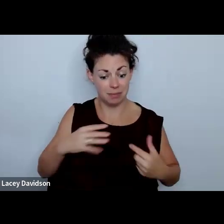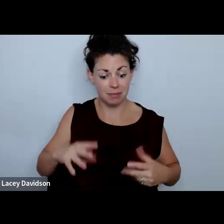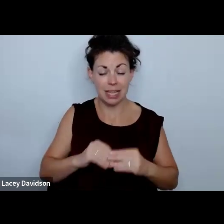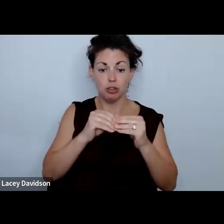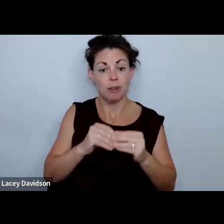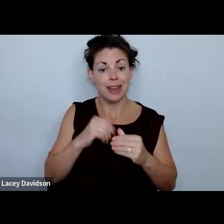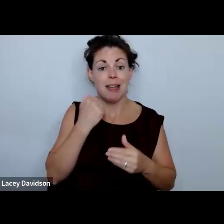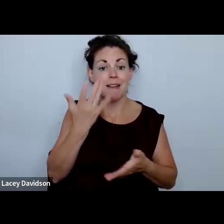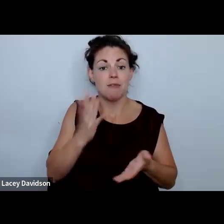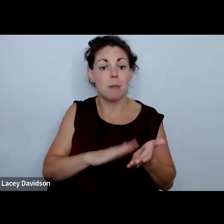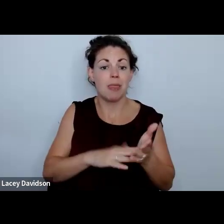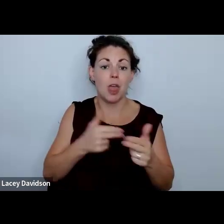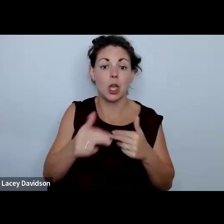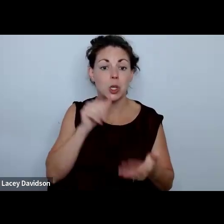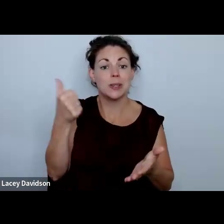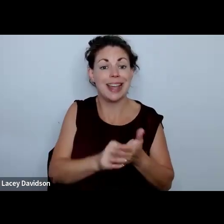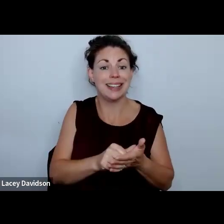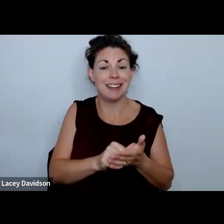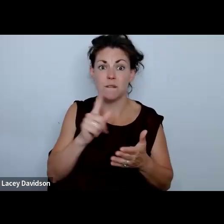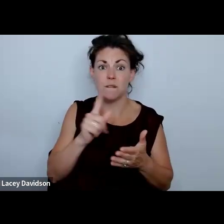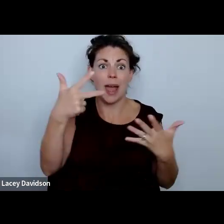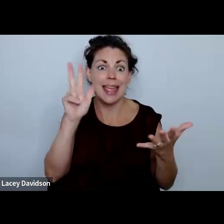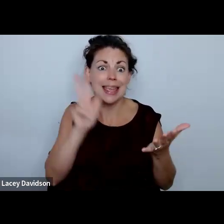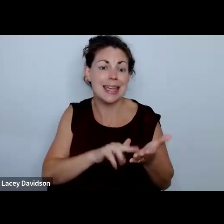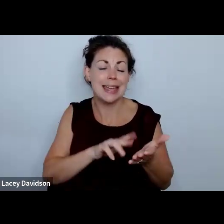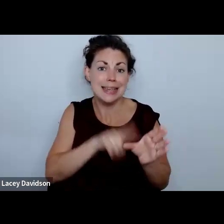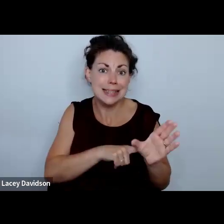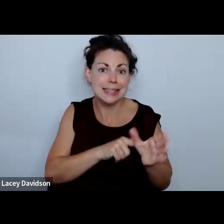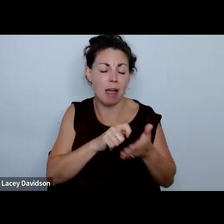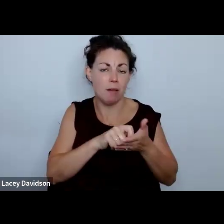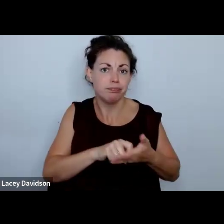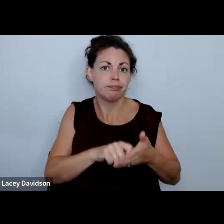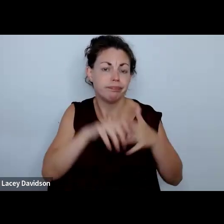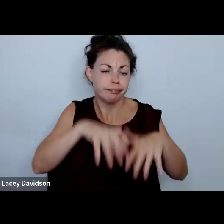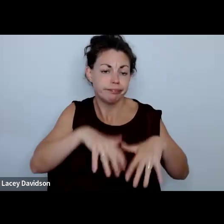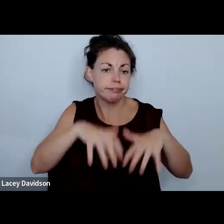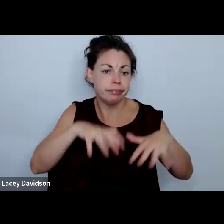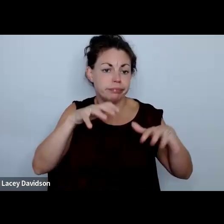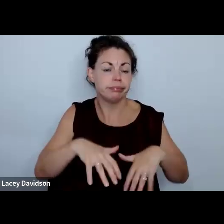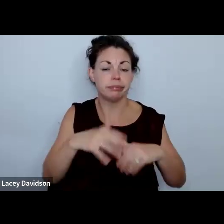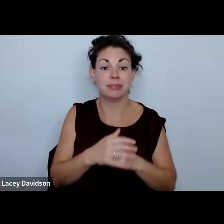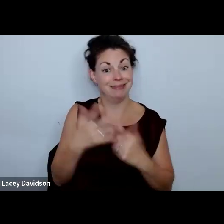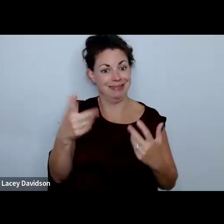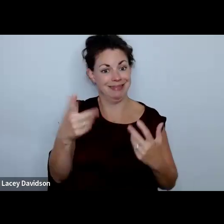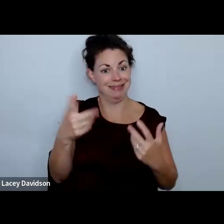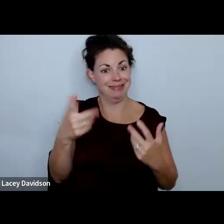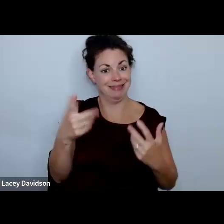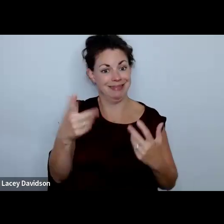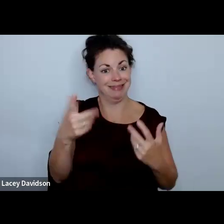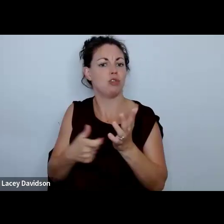sector consultancies, where I supported projects advising councils mostly about services used by disabled